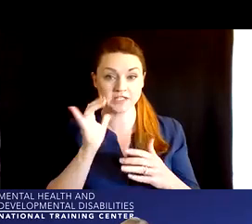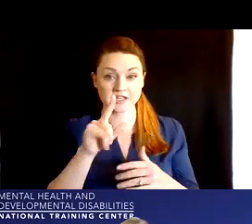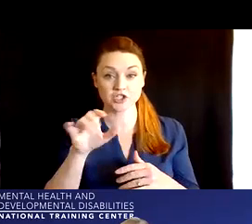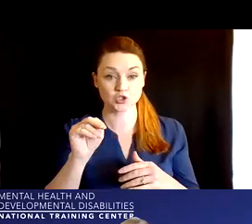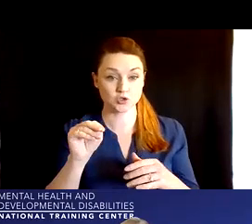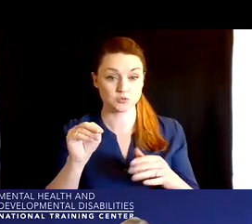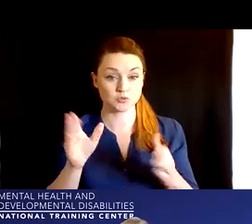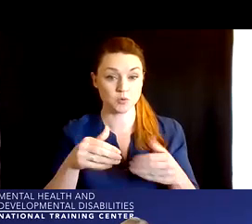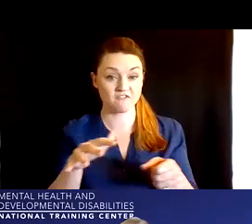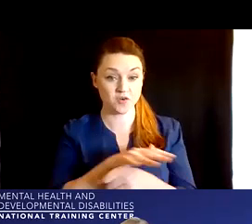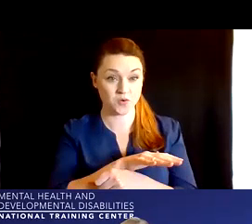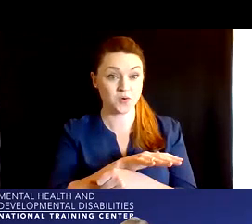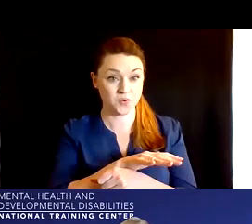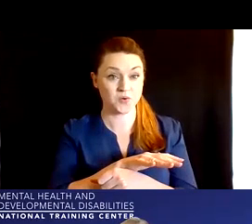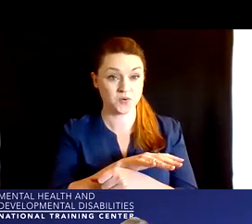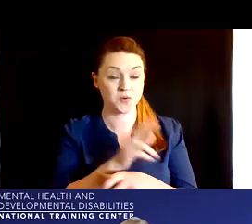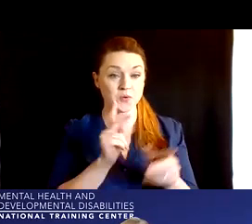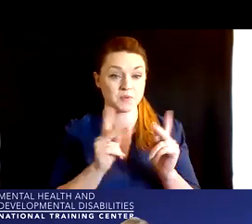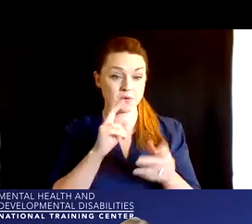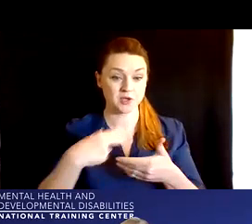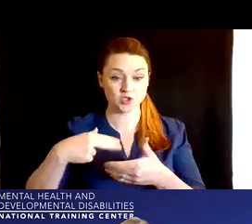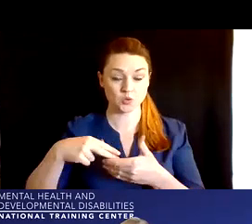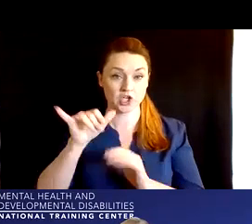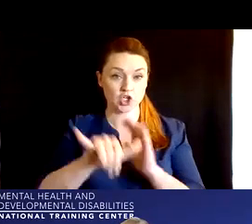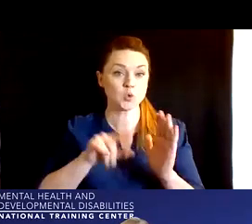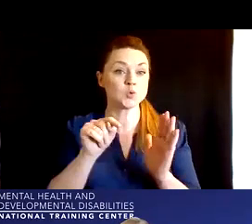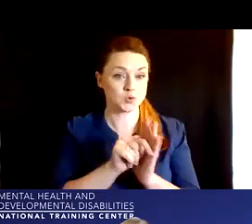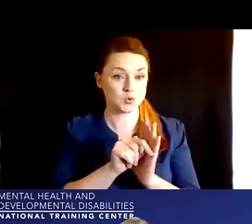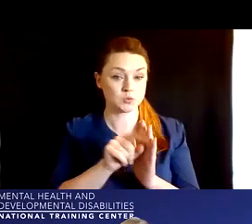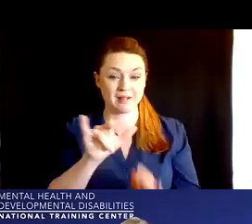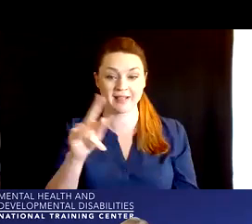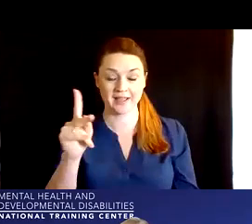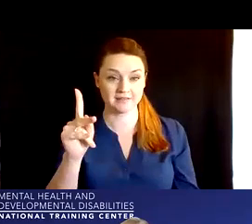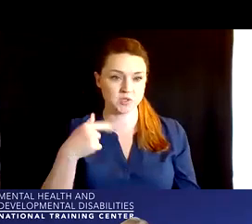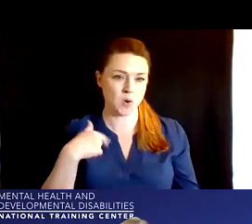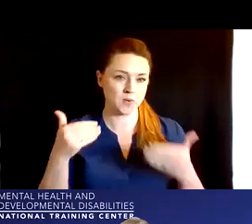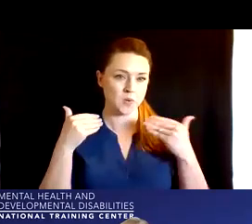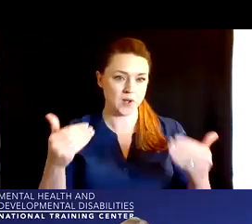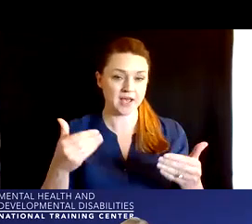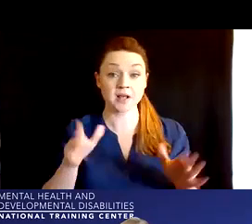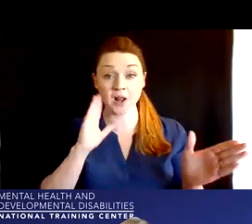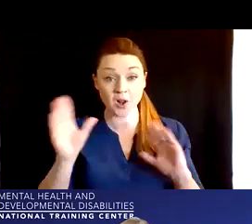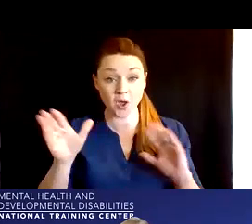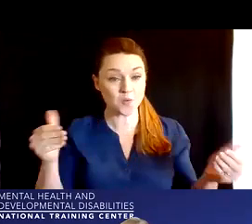and everyone else will be joining us on our YouTube link. So I'm gonna go ahead. Hello and welcome to today's webinar,